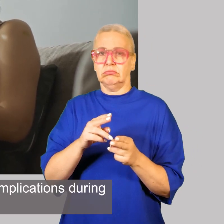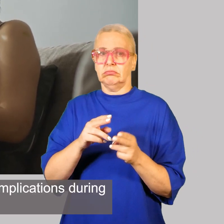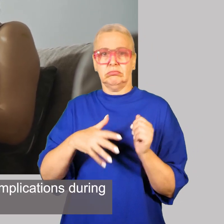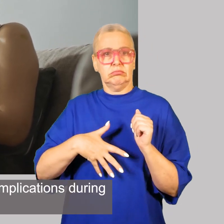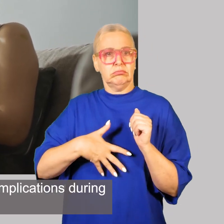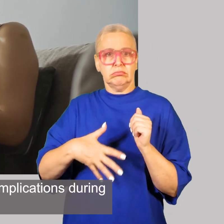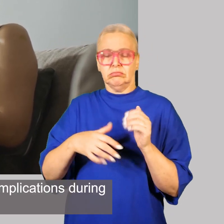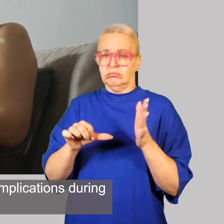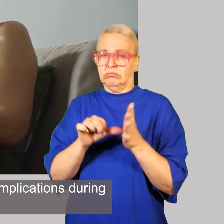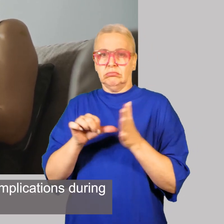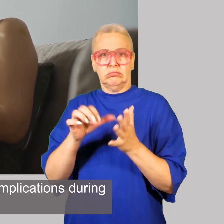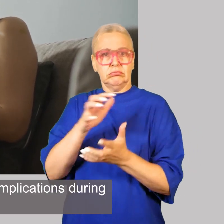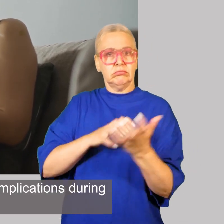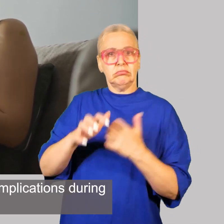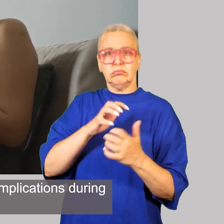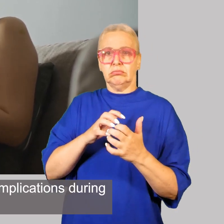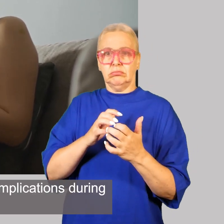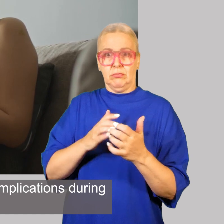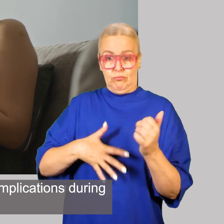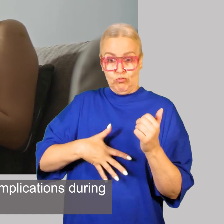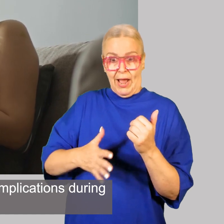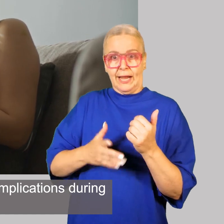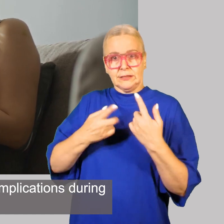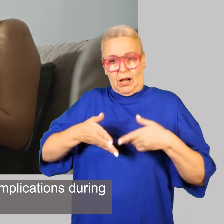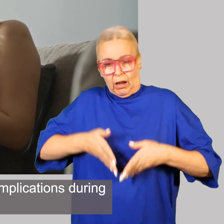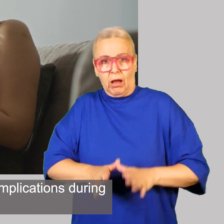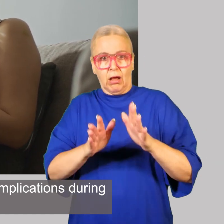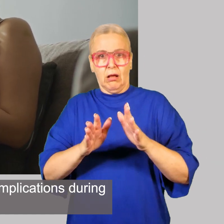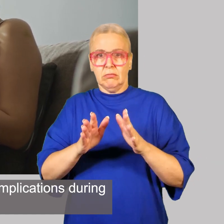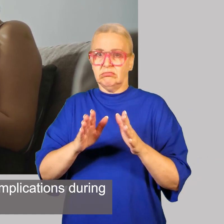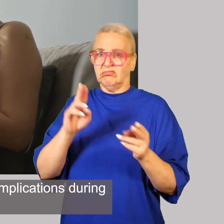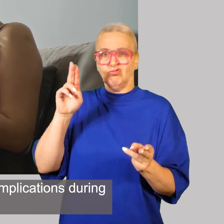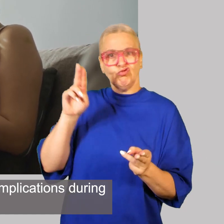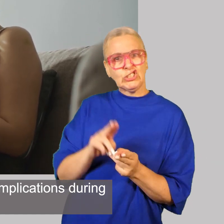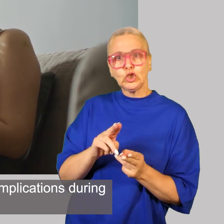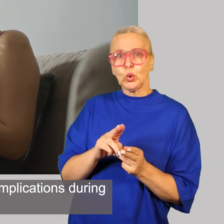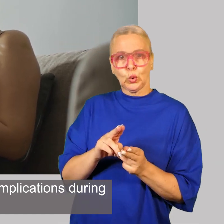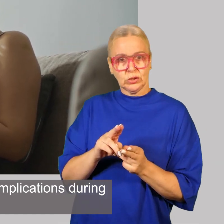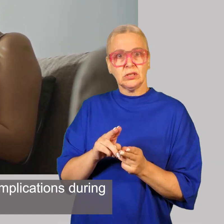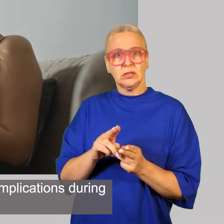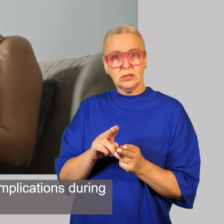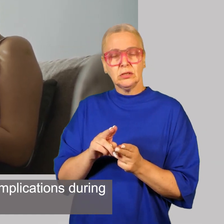can reduce the risk of maternal and neonatal complications during pregnancy and childbirth.